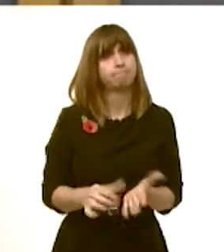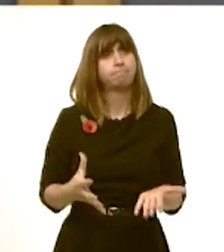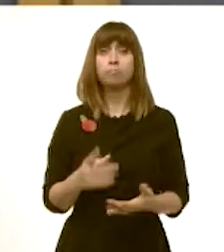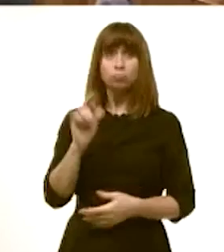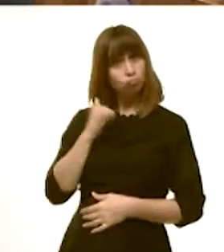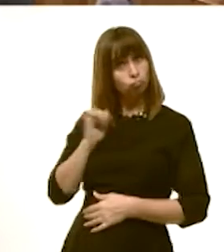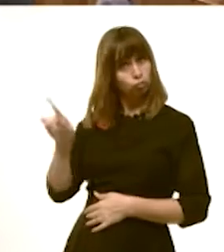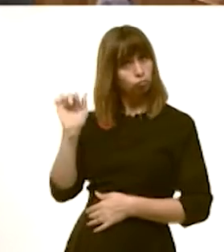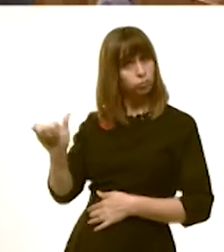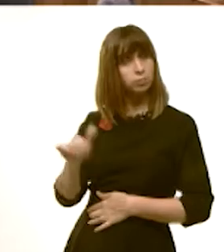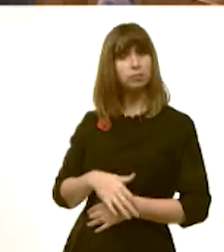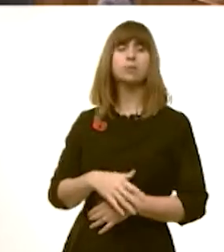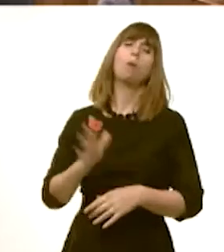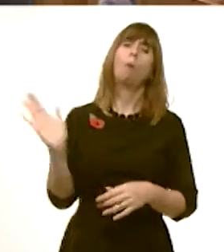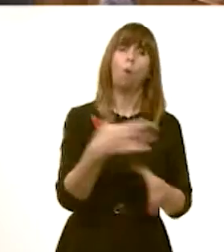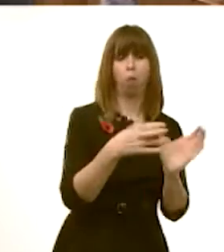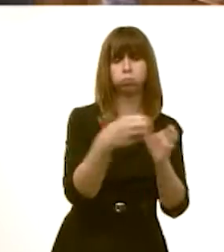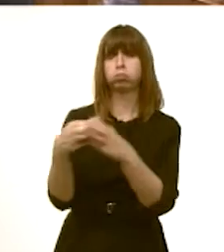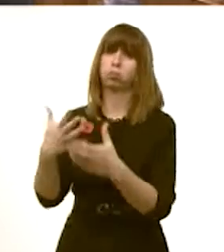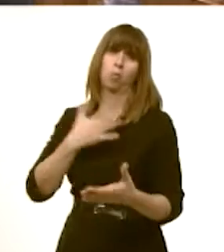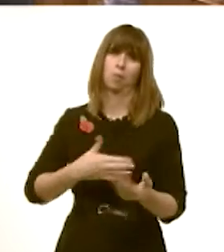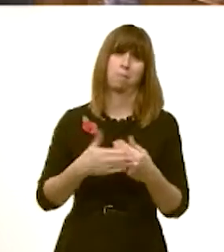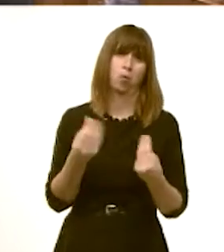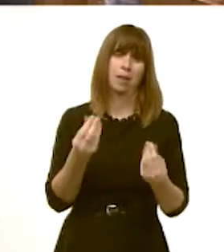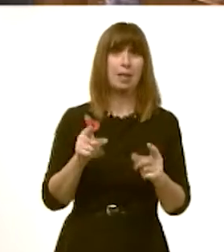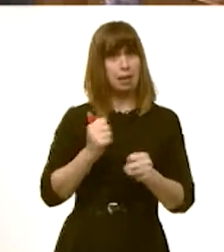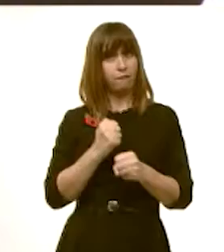Carwyn Jones: Iím sure all organisations would like to do more, including the Government itself.